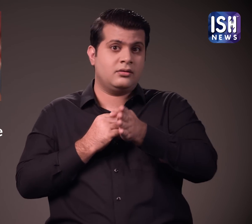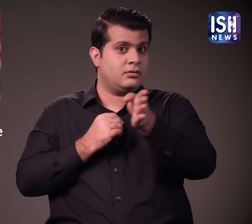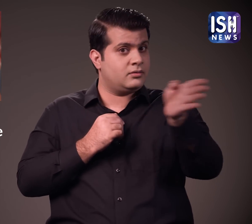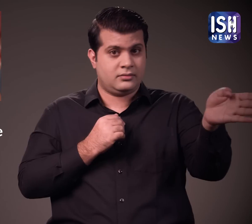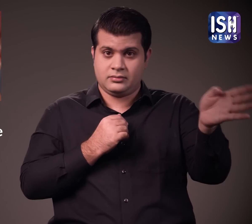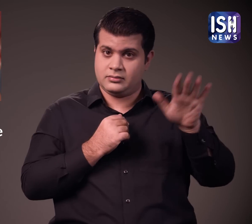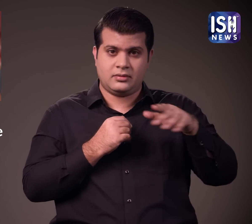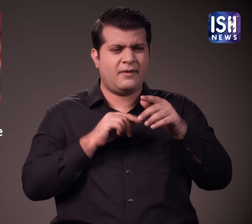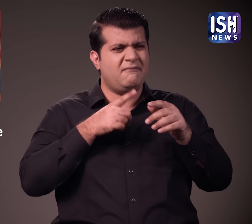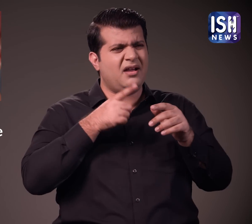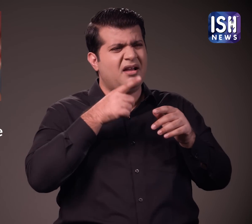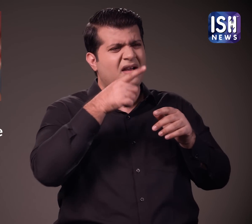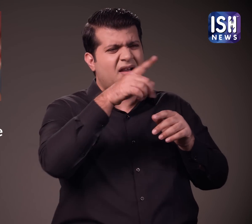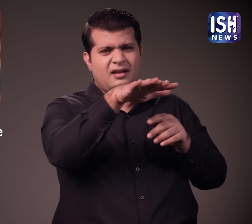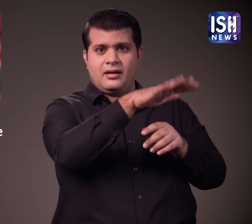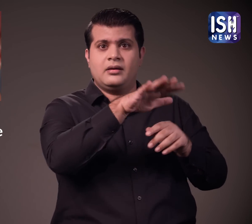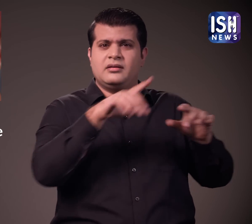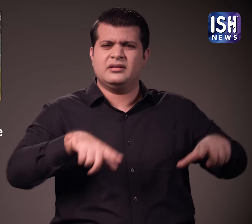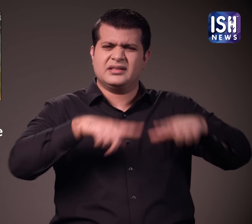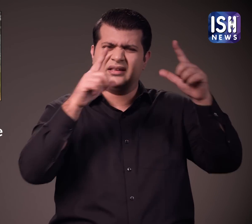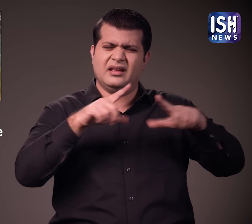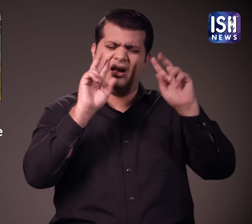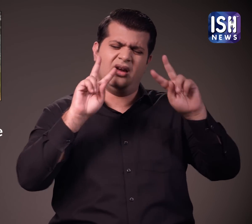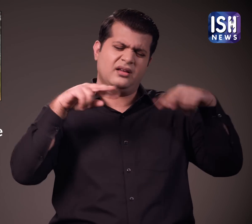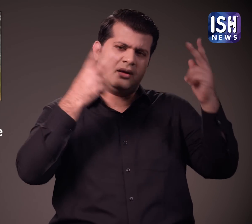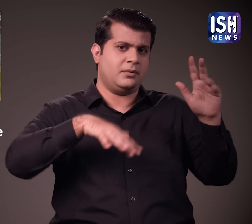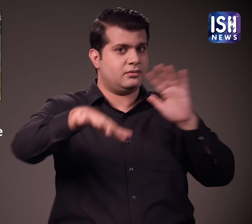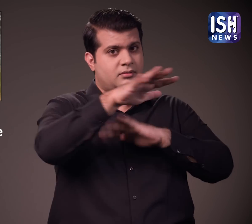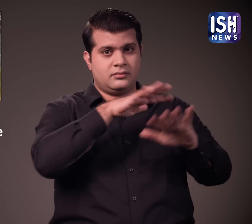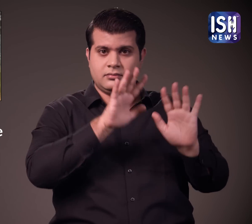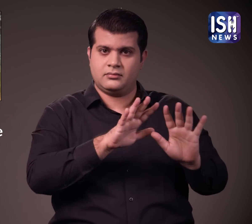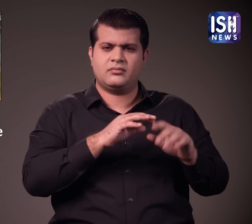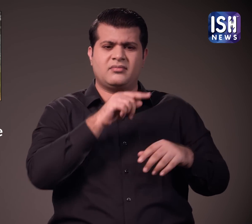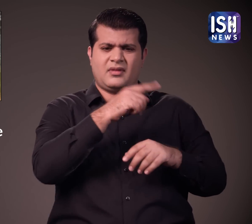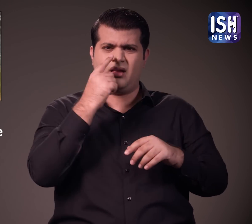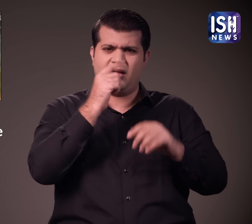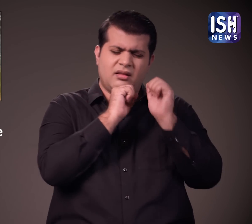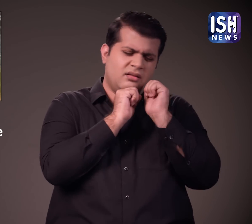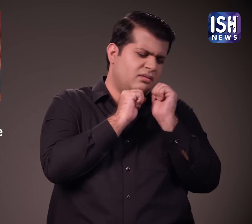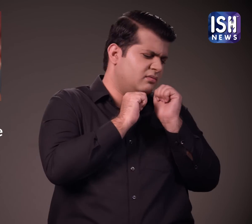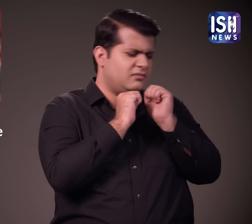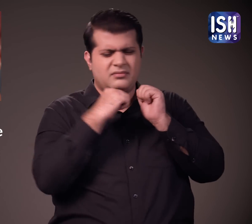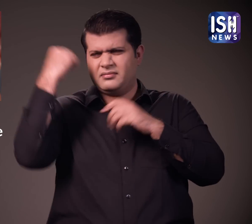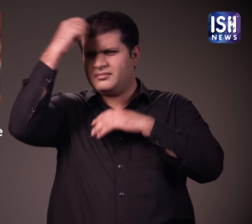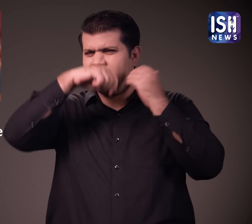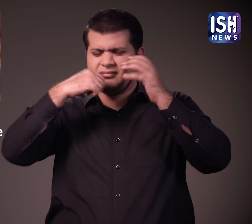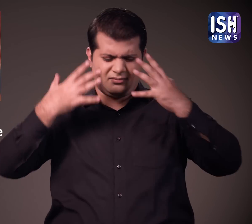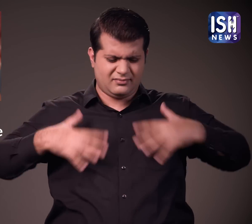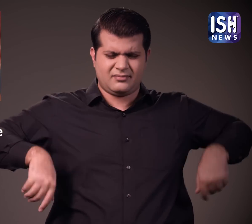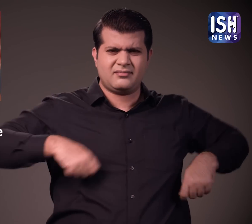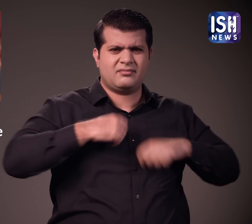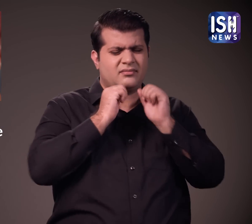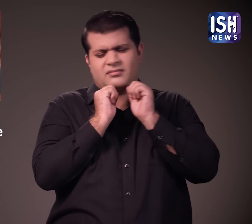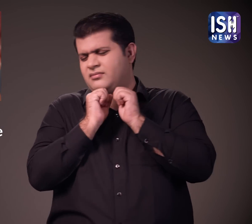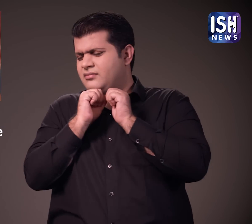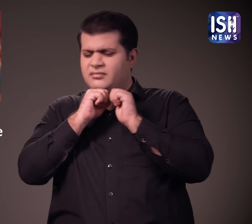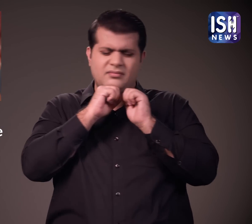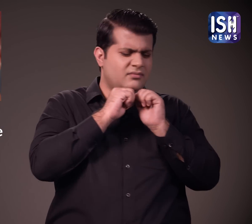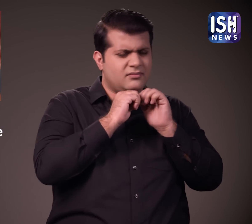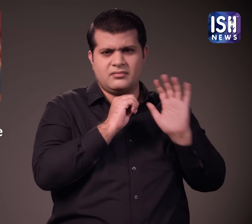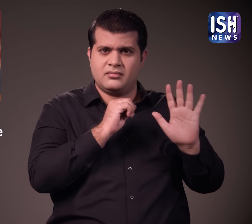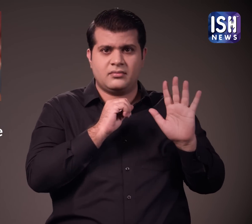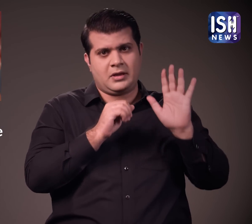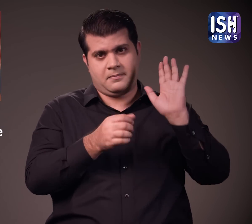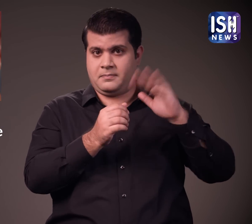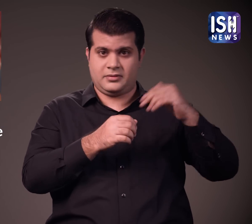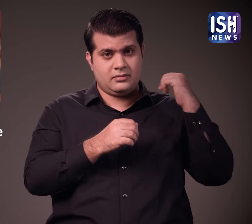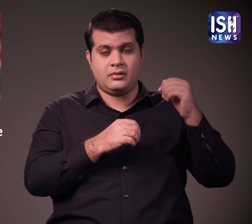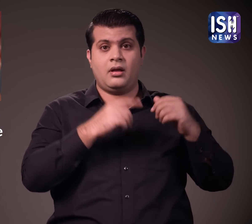Kyong drove the car to a forested area. Sook, all tied up in the duct tape was still in the dickey.